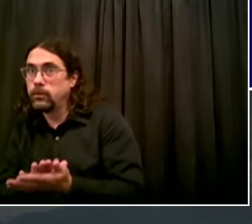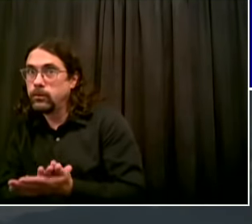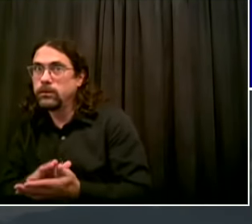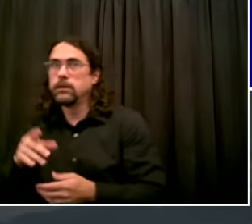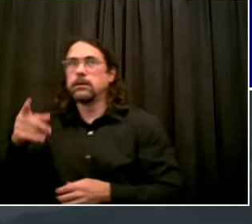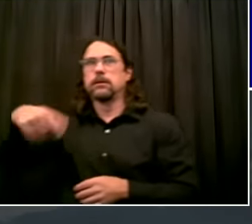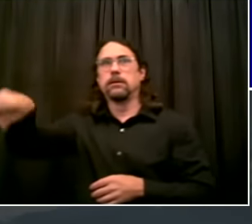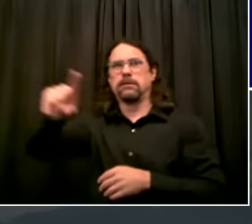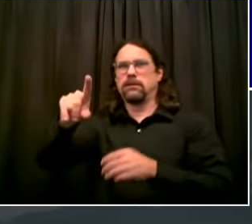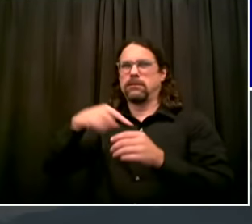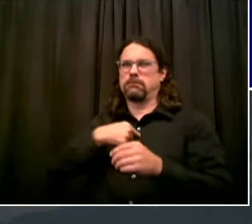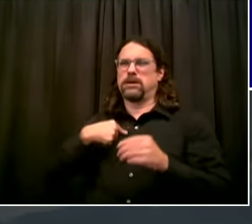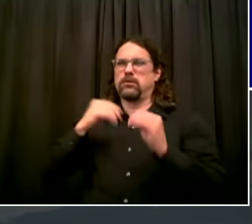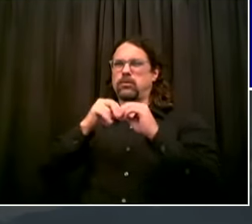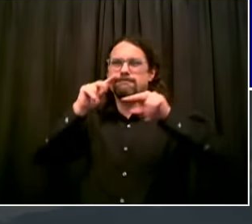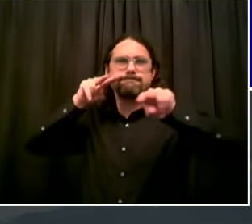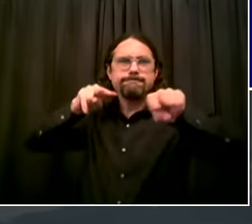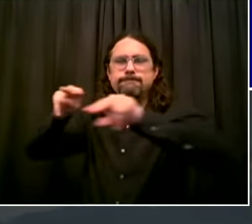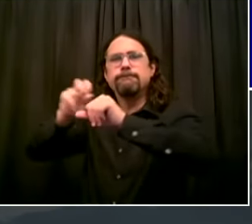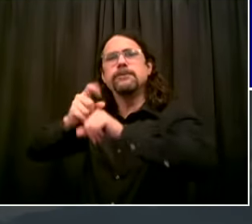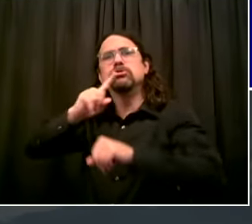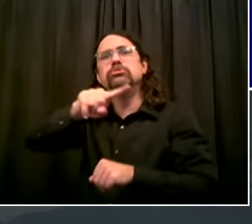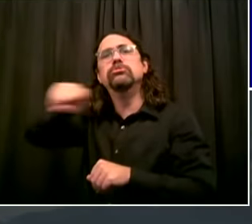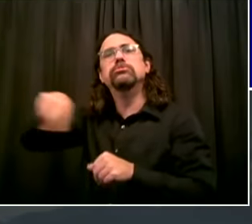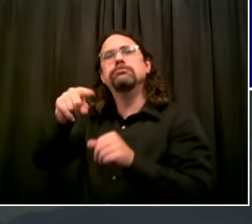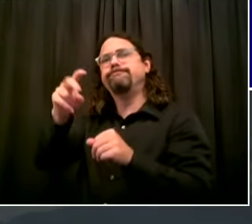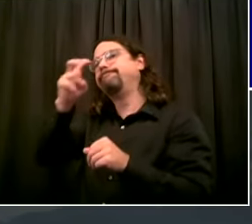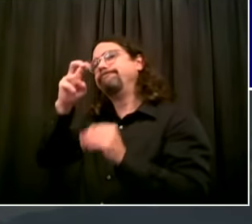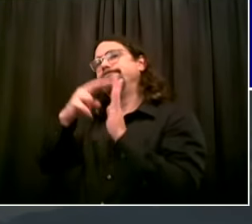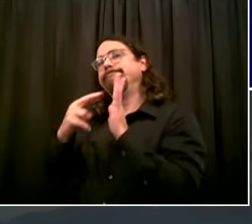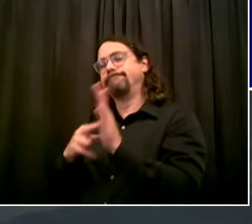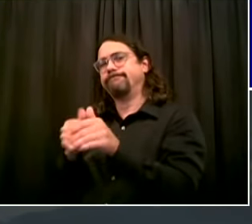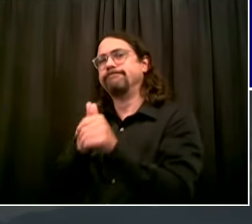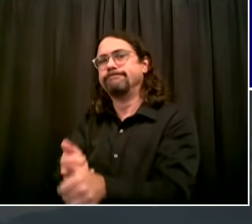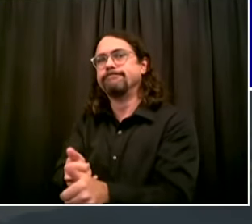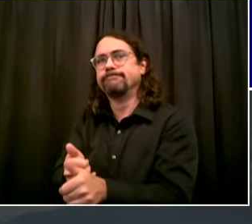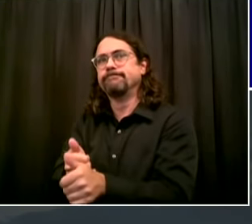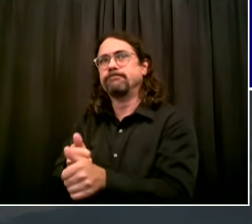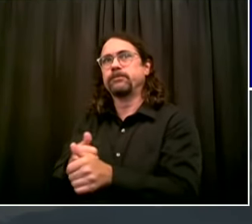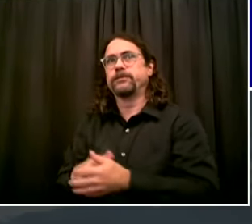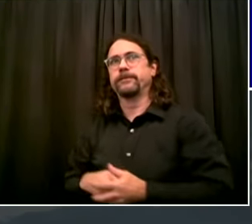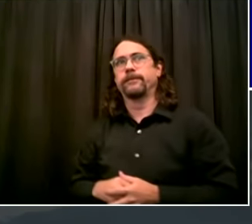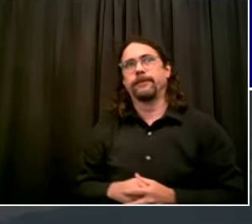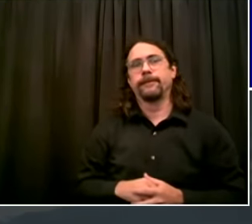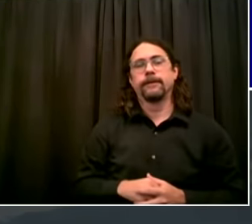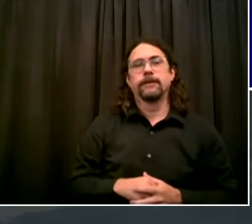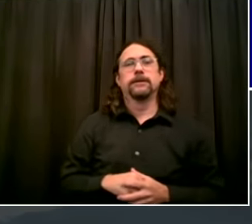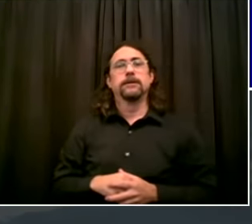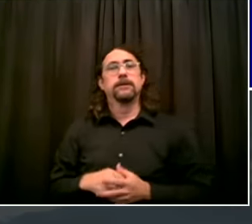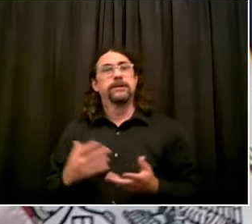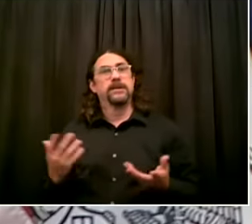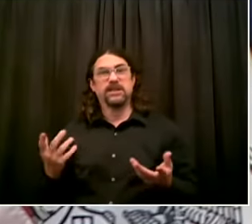AND ENCOURIAGNG TESTING AND GETTING GOOD INFORMATION. TODAY TWO ADDITIONAL